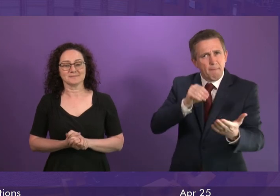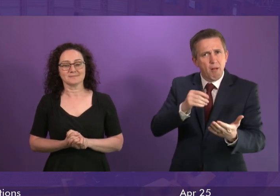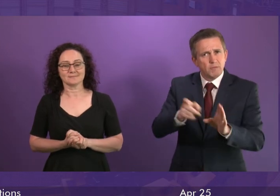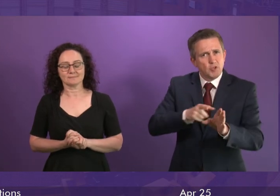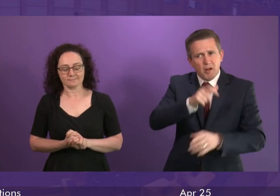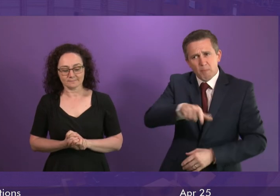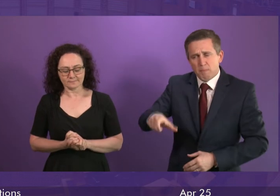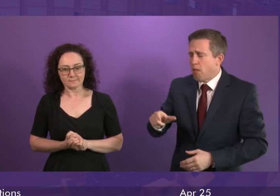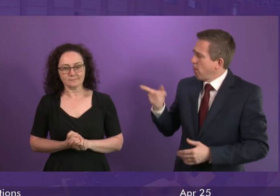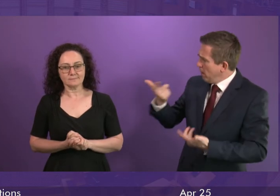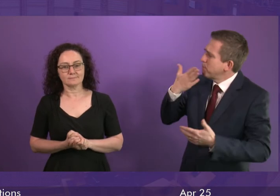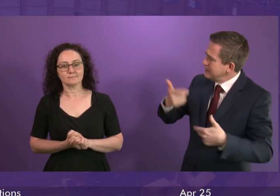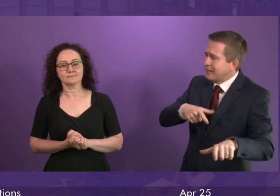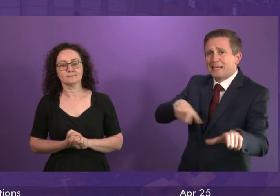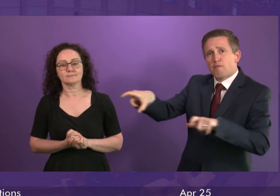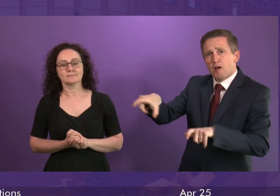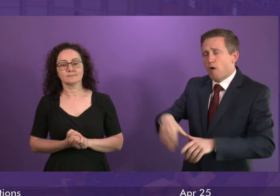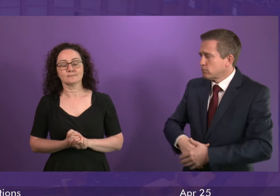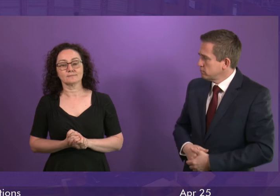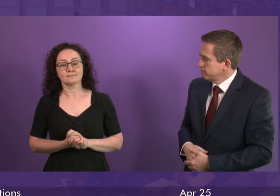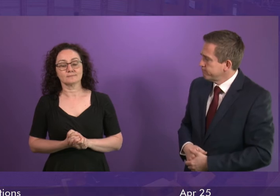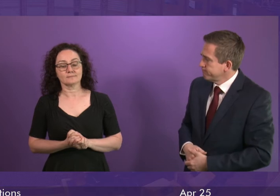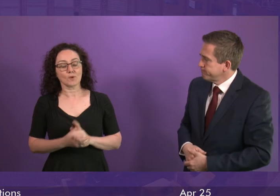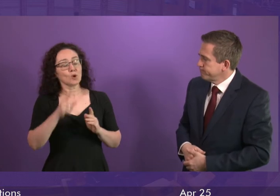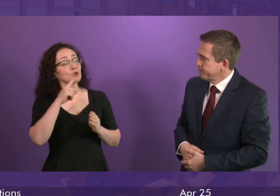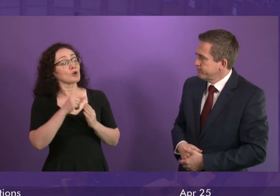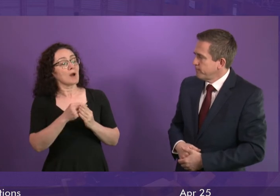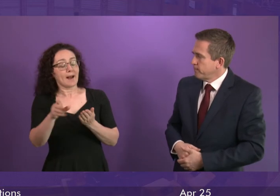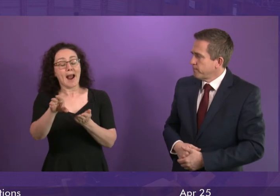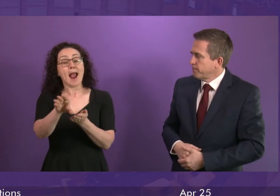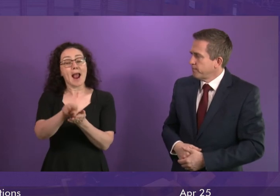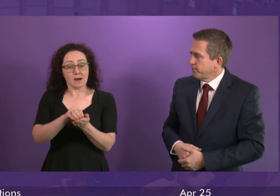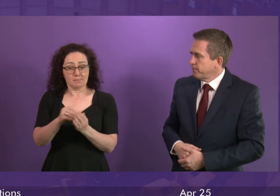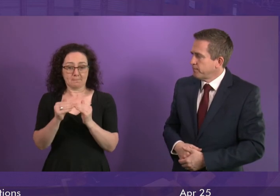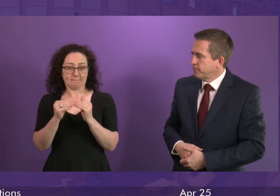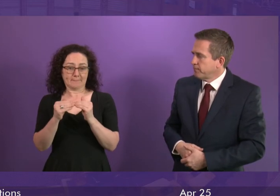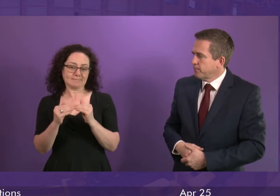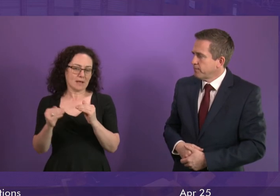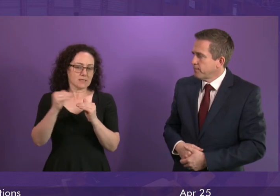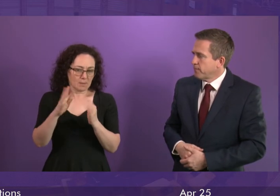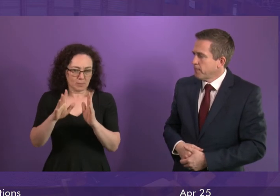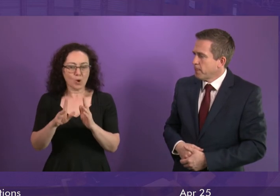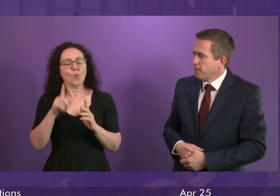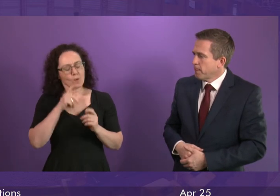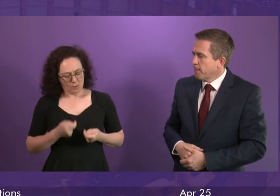people. The First Minister: We will bring forward in June our plans on the income supplement. I am sure that Parliament